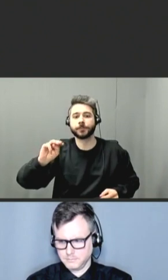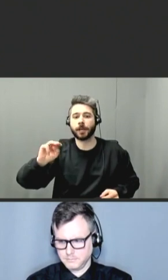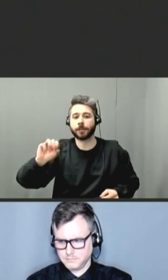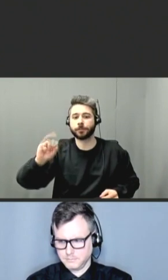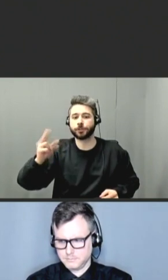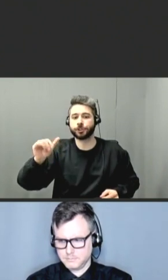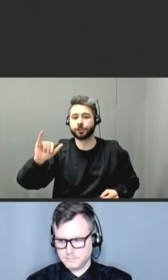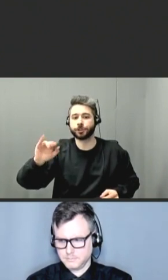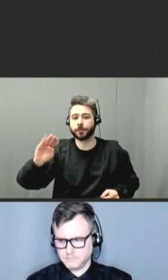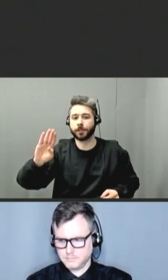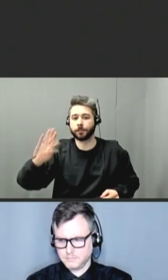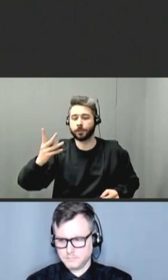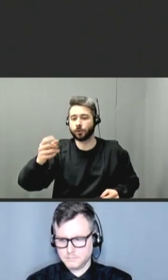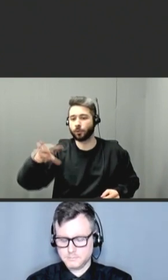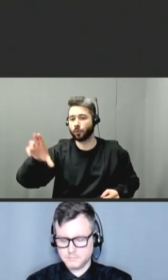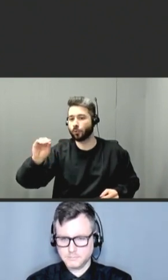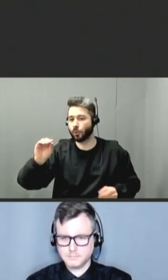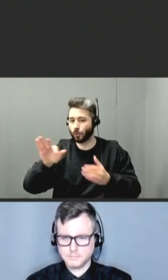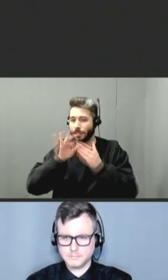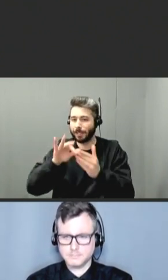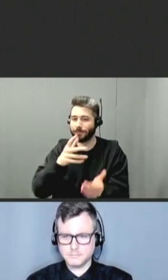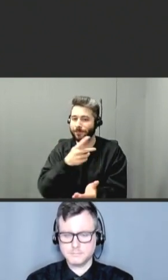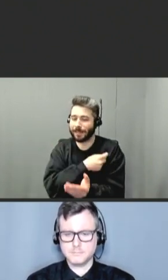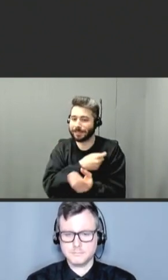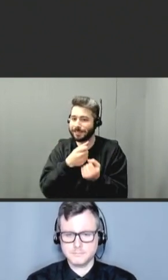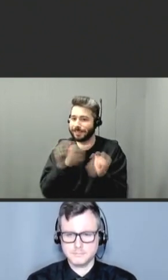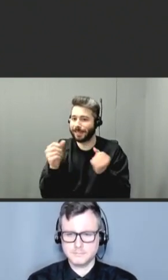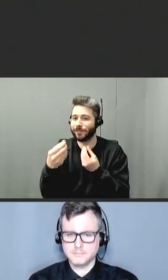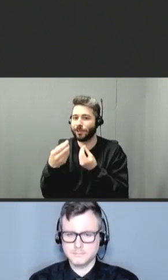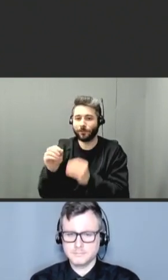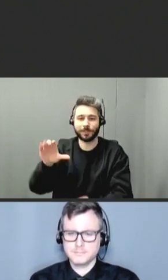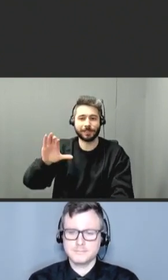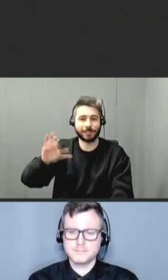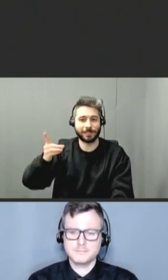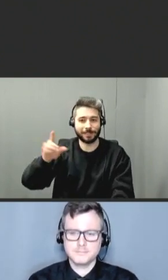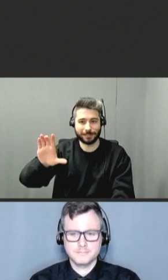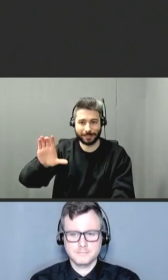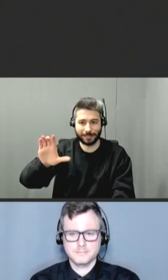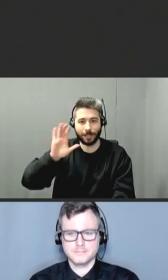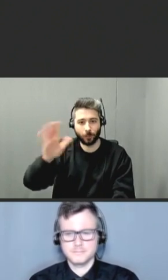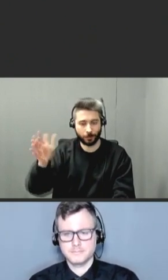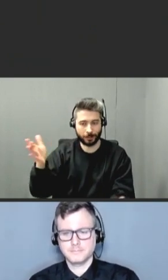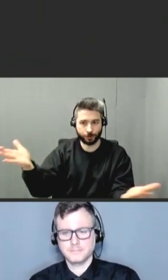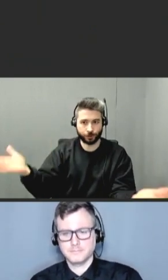who's the lead of the vaccine safety office at CDC that will be on to help us if there are questions.